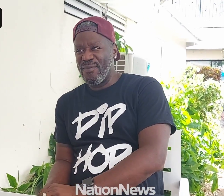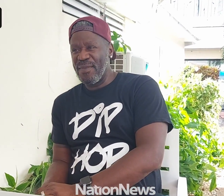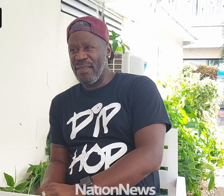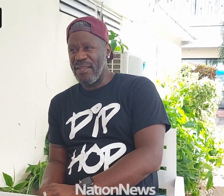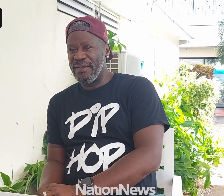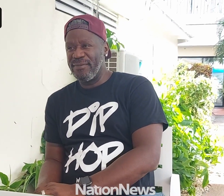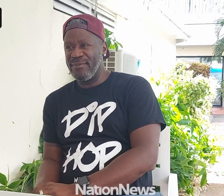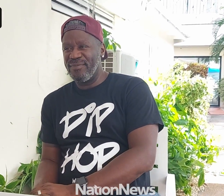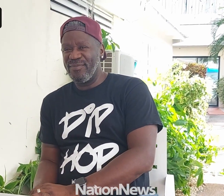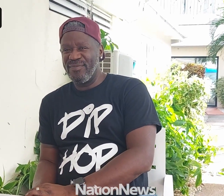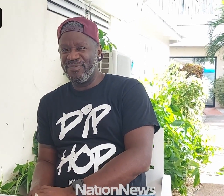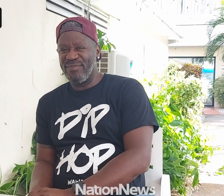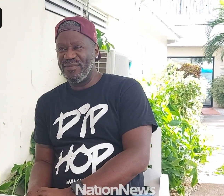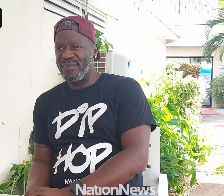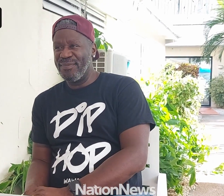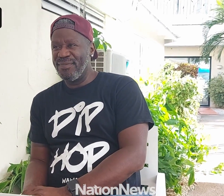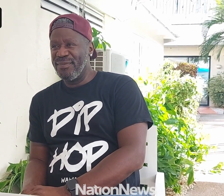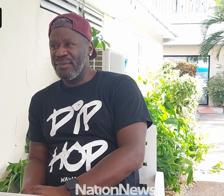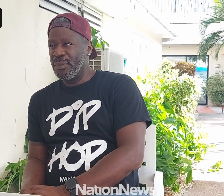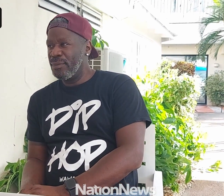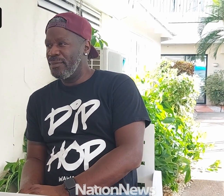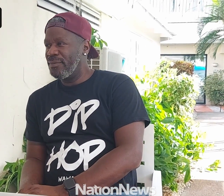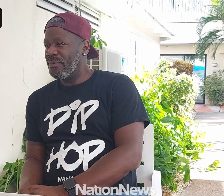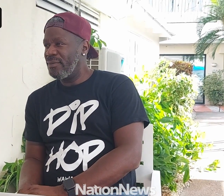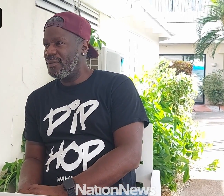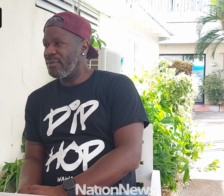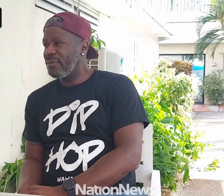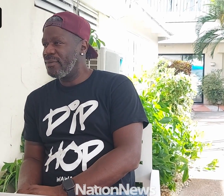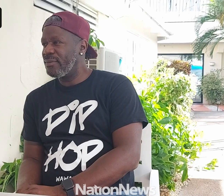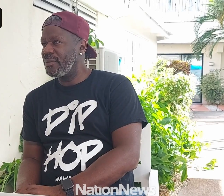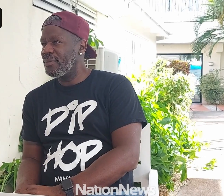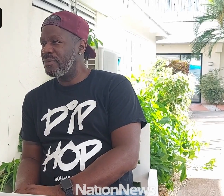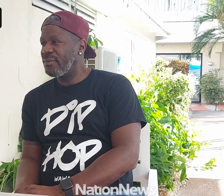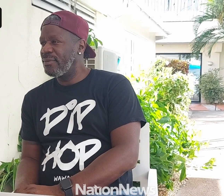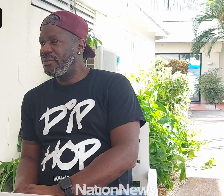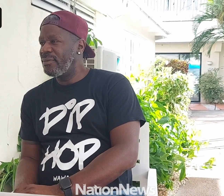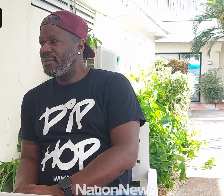I'm really excited how do you think this episod that you are a rapper how